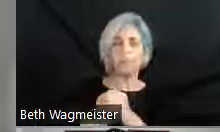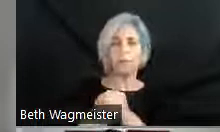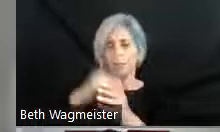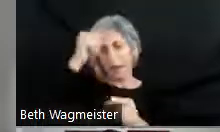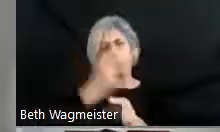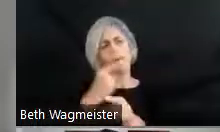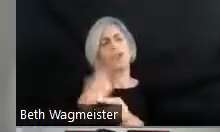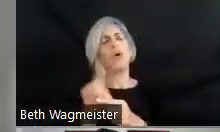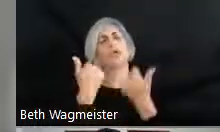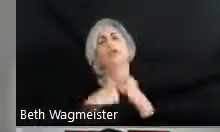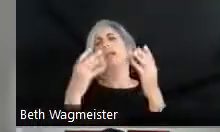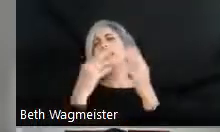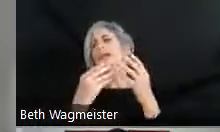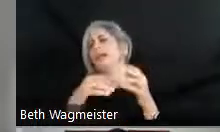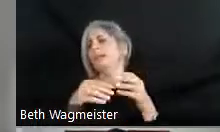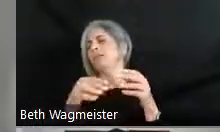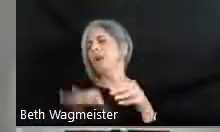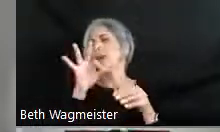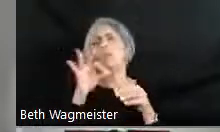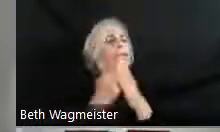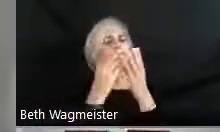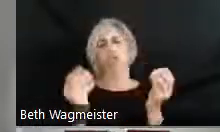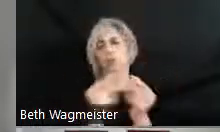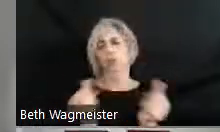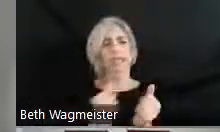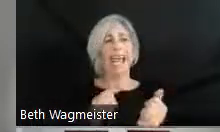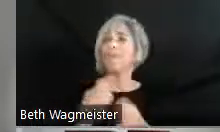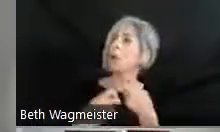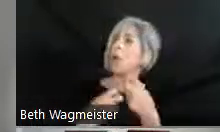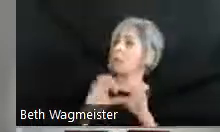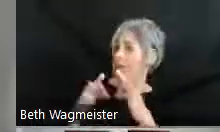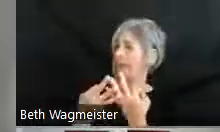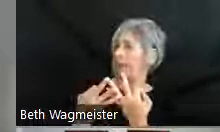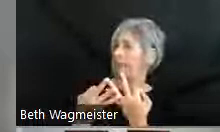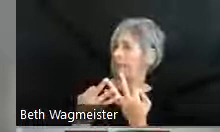for me if ever I come up and say there's a problem. Family, right, he tries to fix the